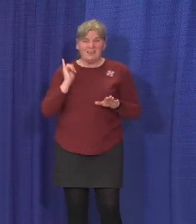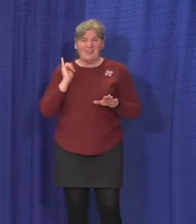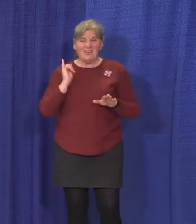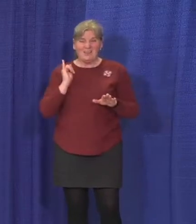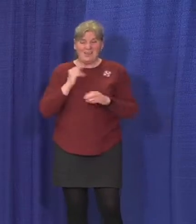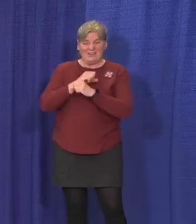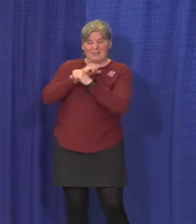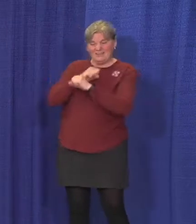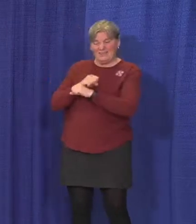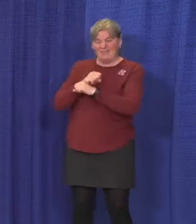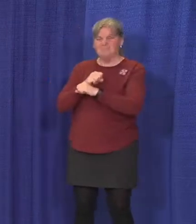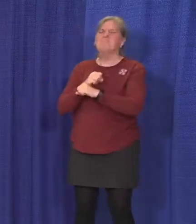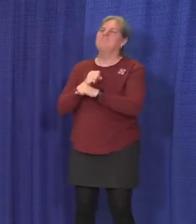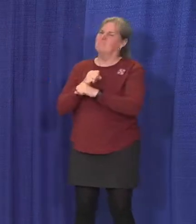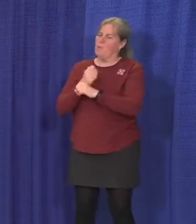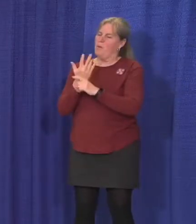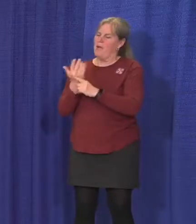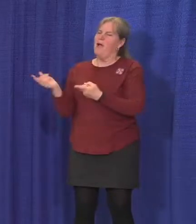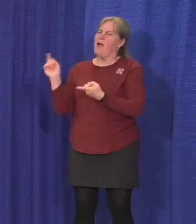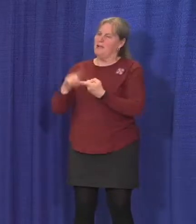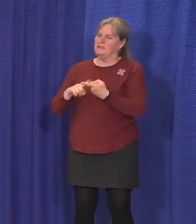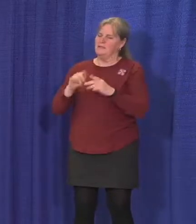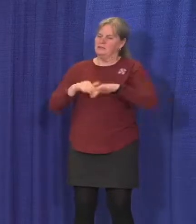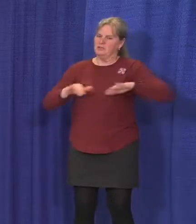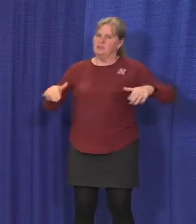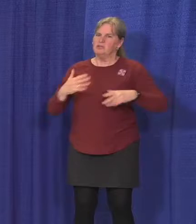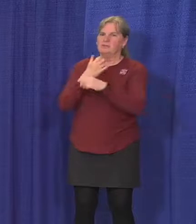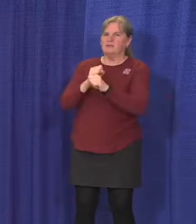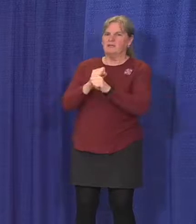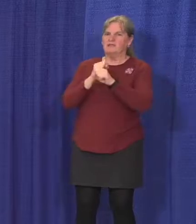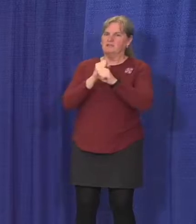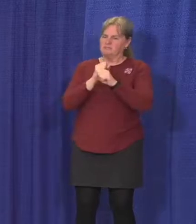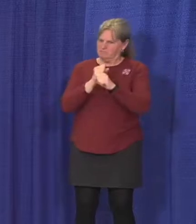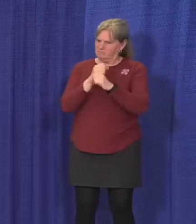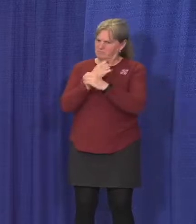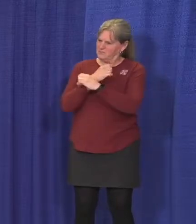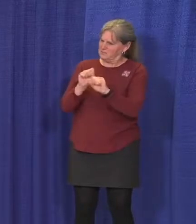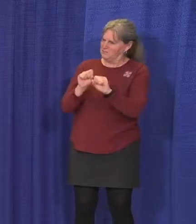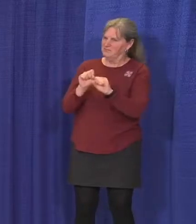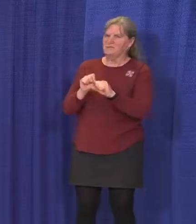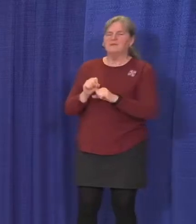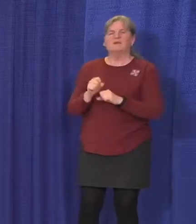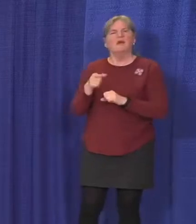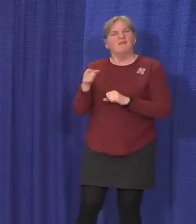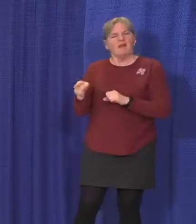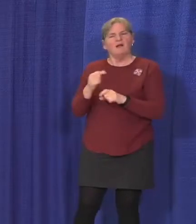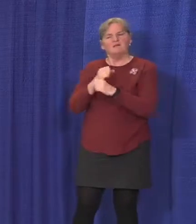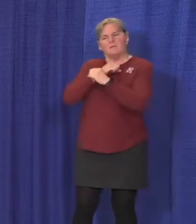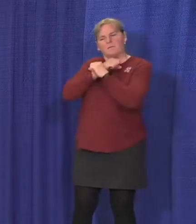protected until our children and youth are. Vaccinating youth will protect